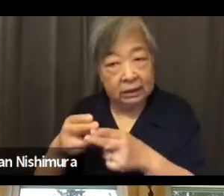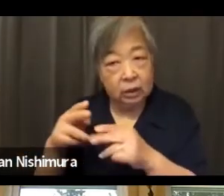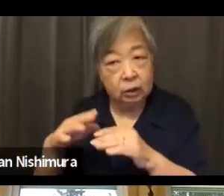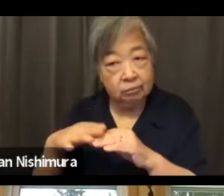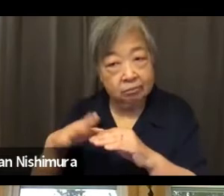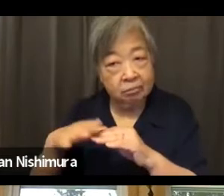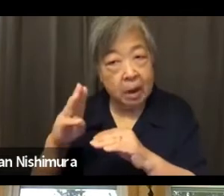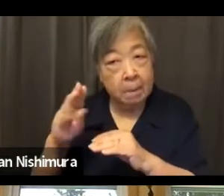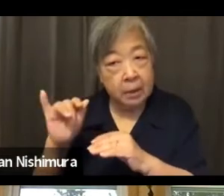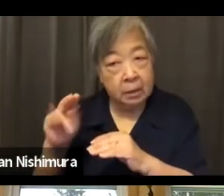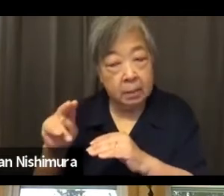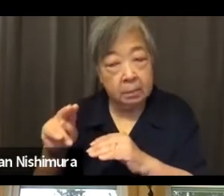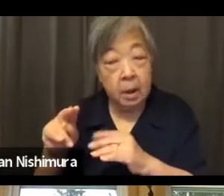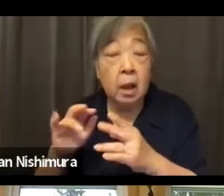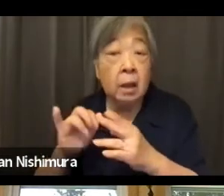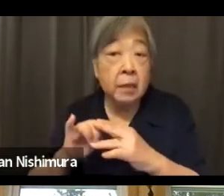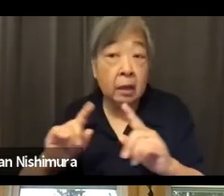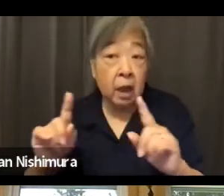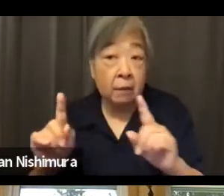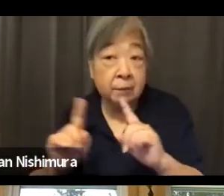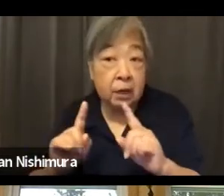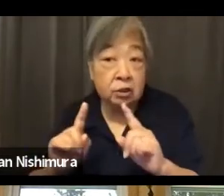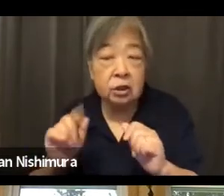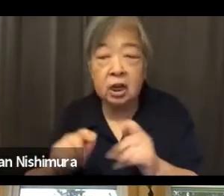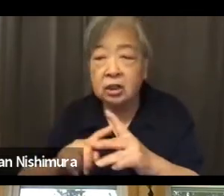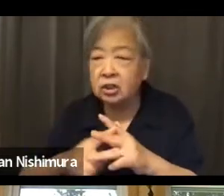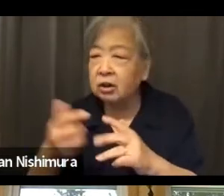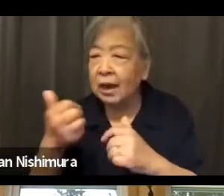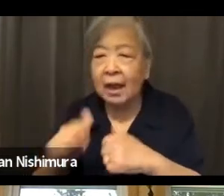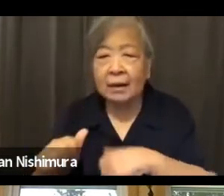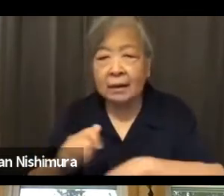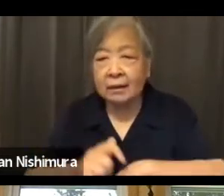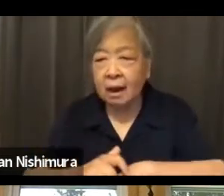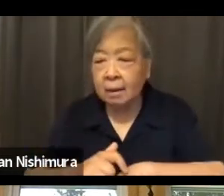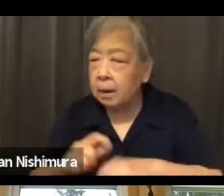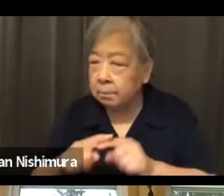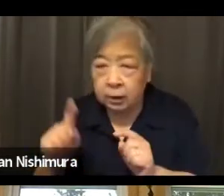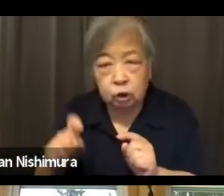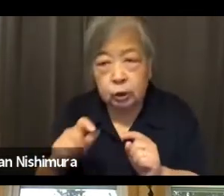That conversation can begin at any time but it should not be a question that is asked